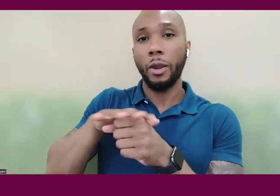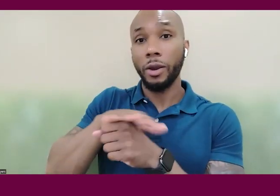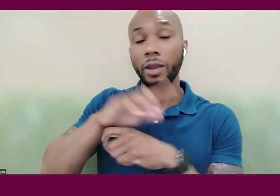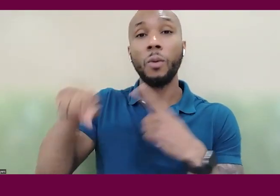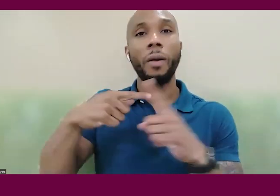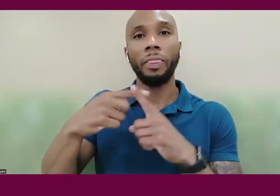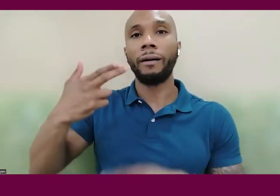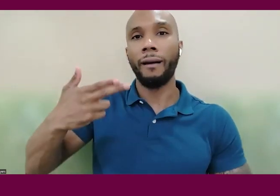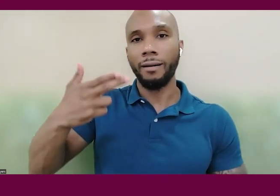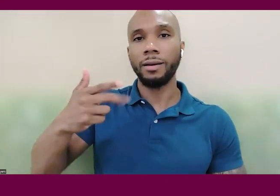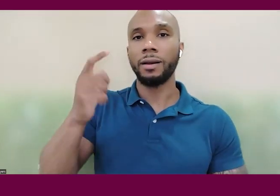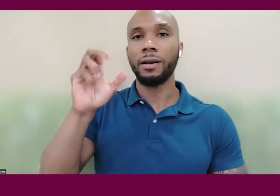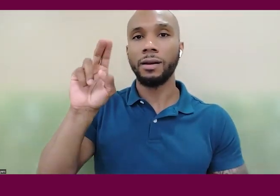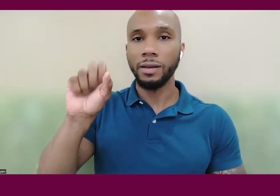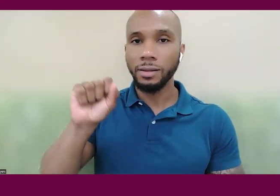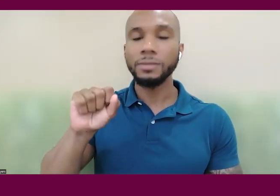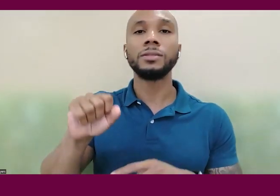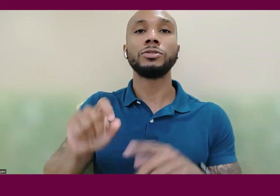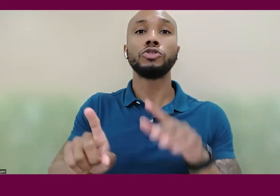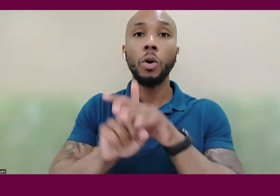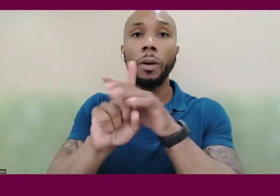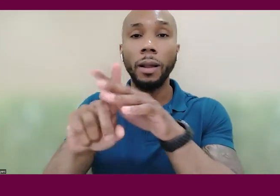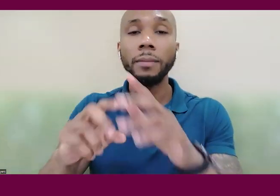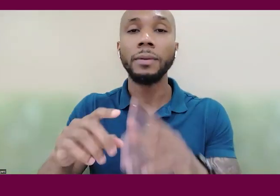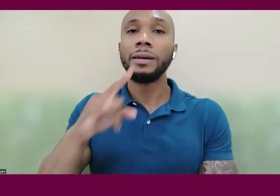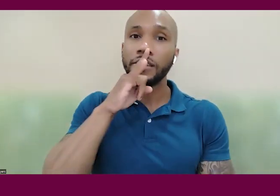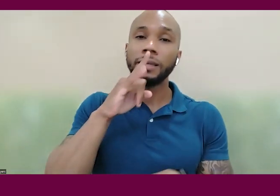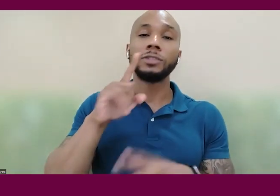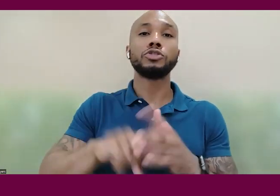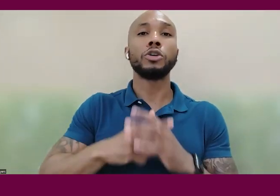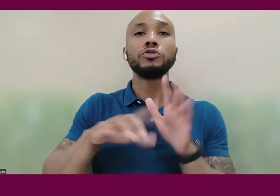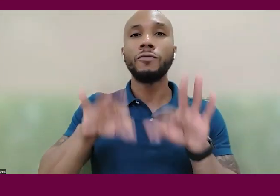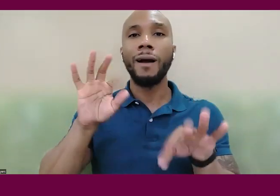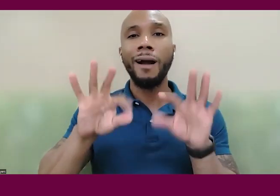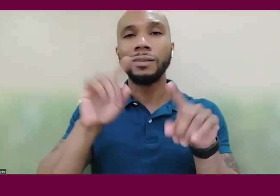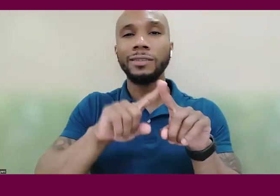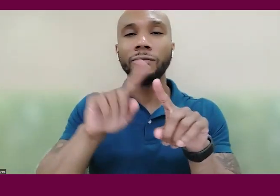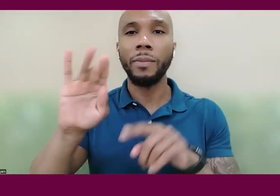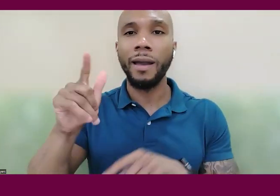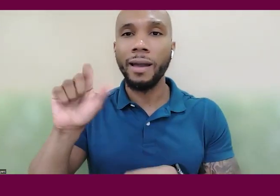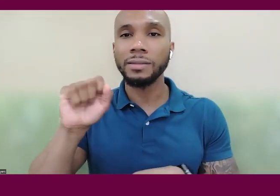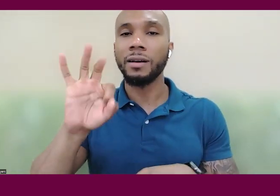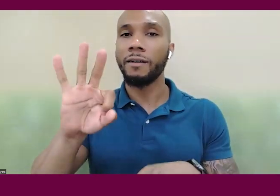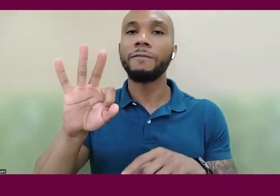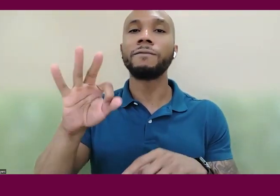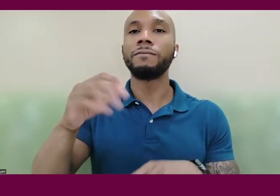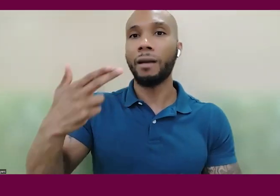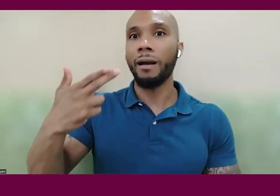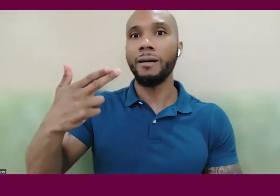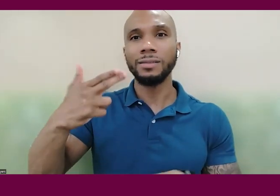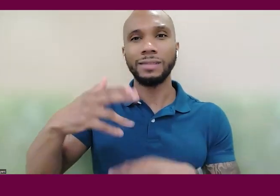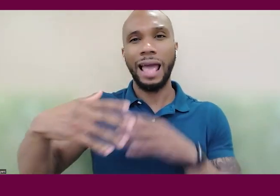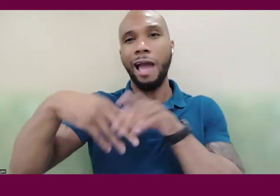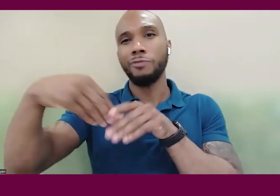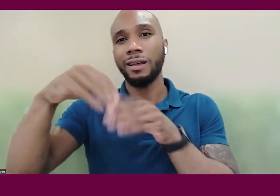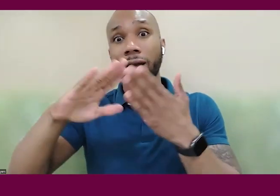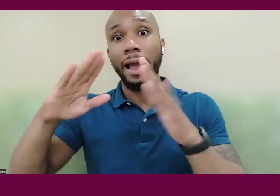guns came, once kids started finding bags of guns outside their houses pretty much,